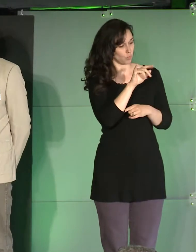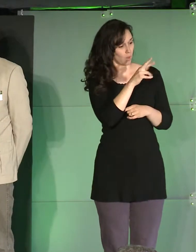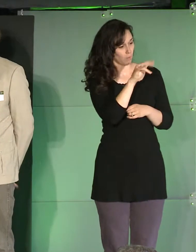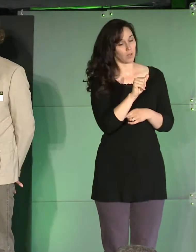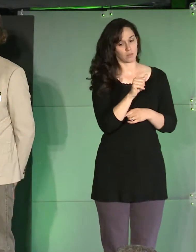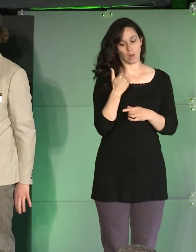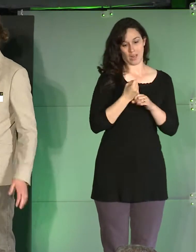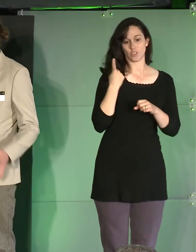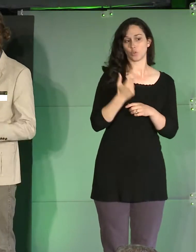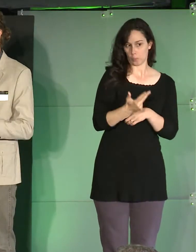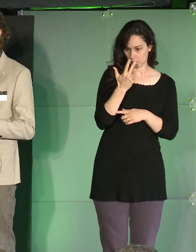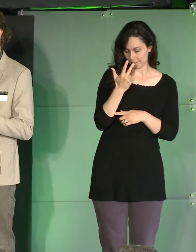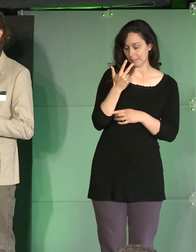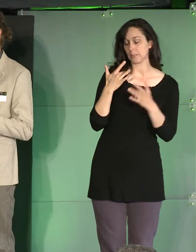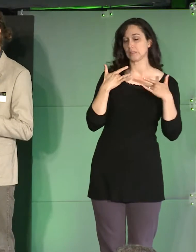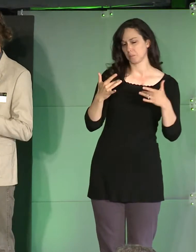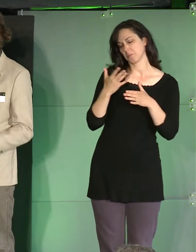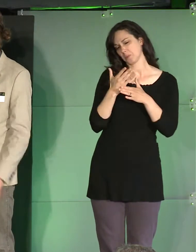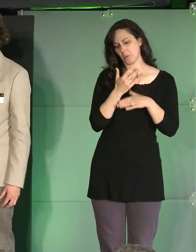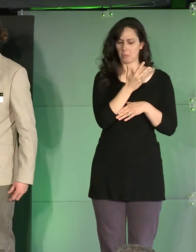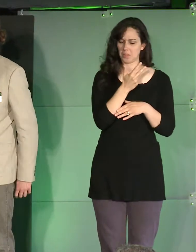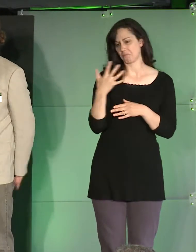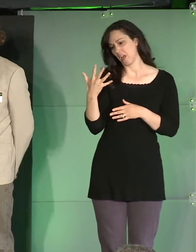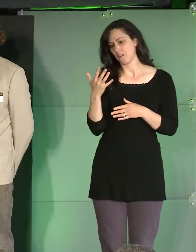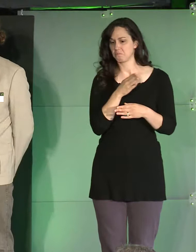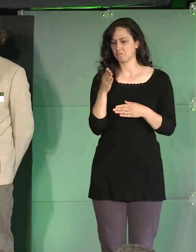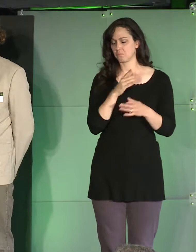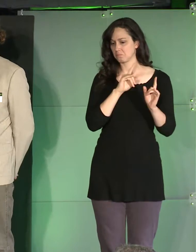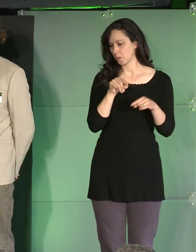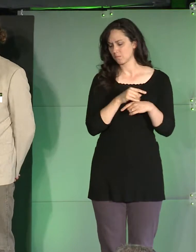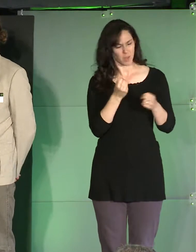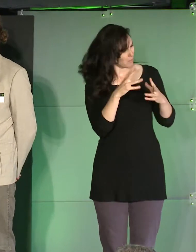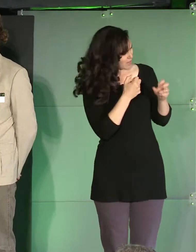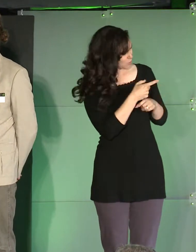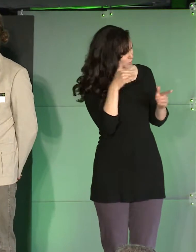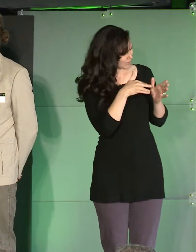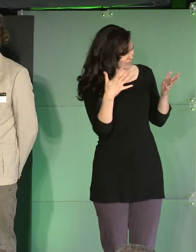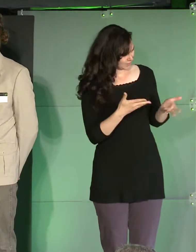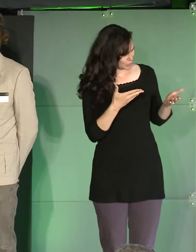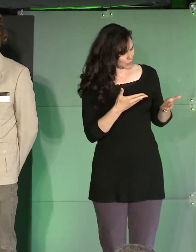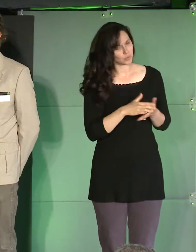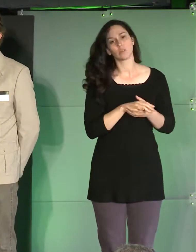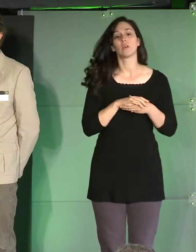And there's typically between three and five. How many years have you been studying here? I just graduated.